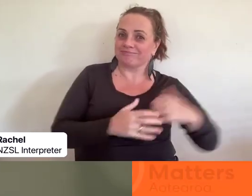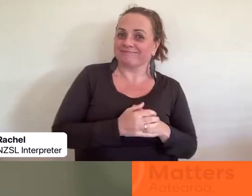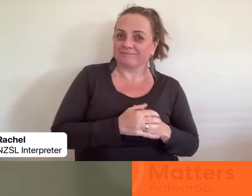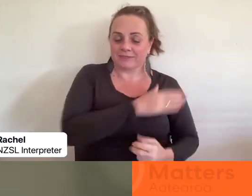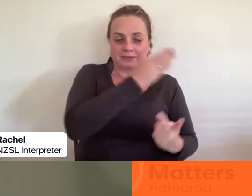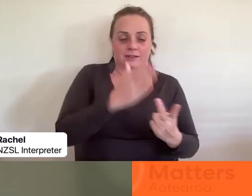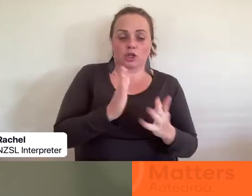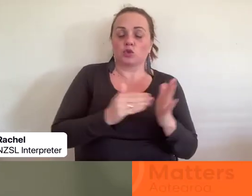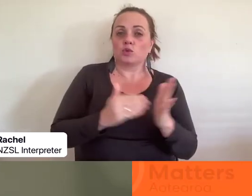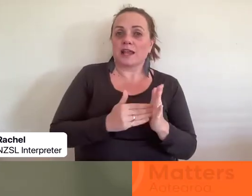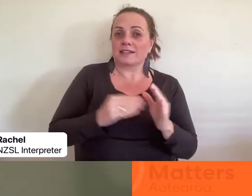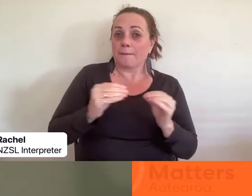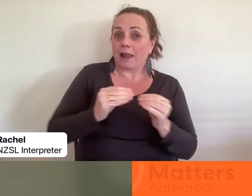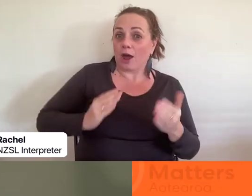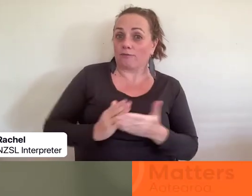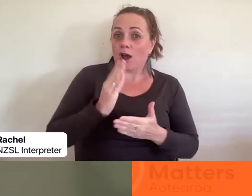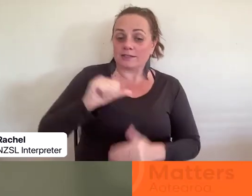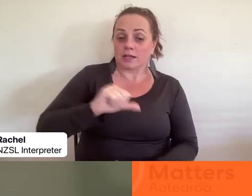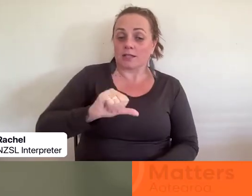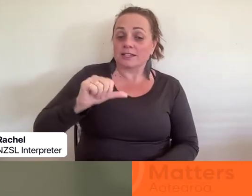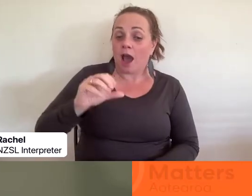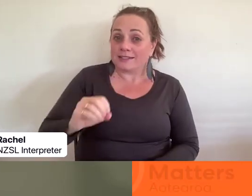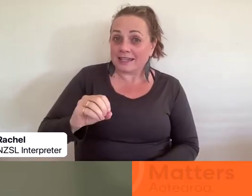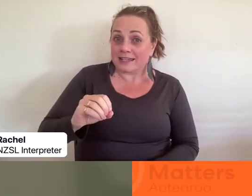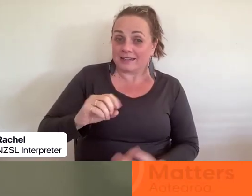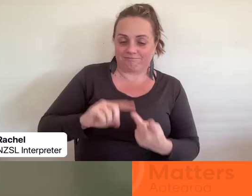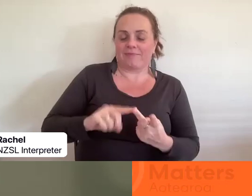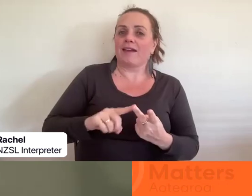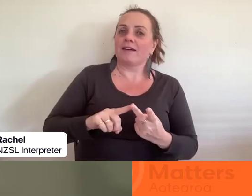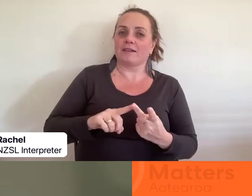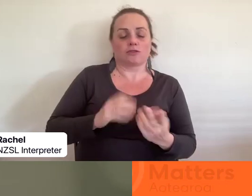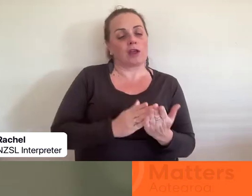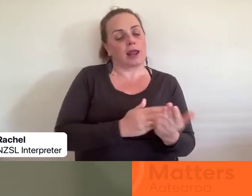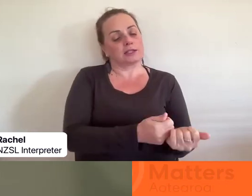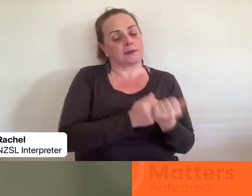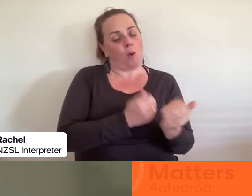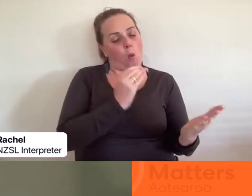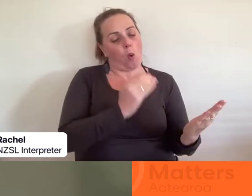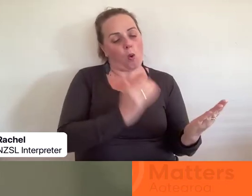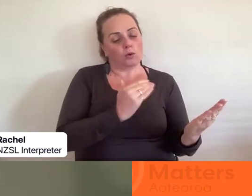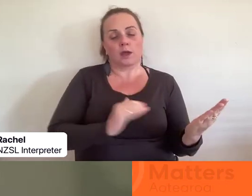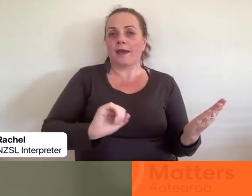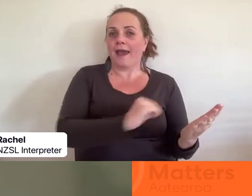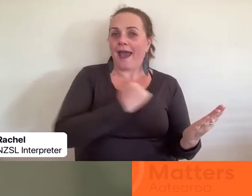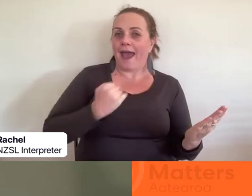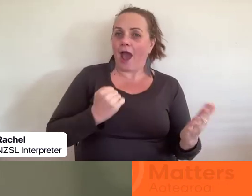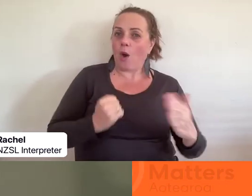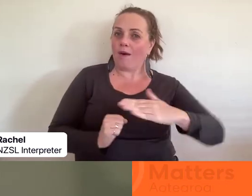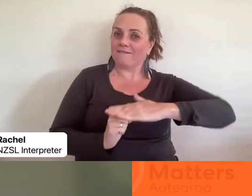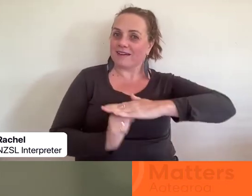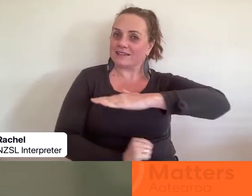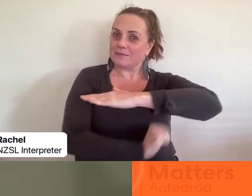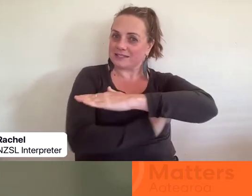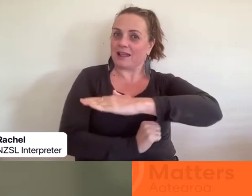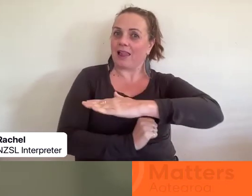of Rights 1990 affirms or supports our fundamental civil and political rights.